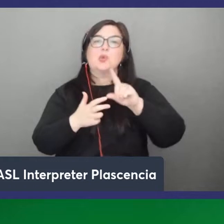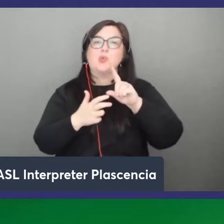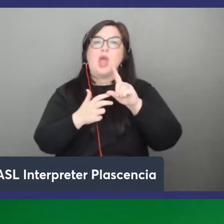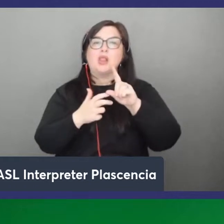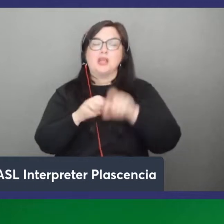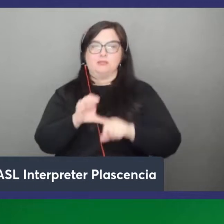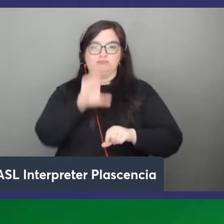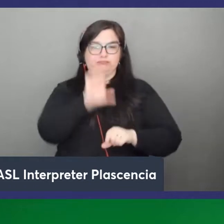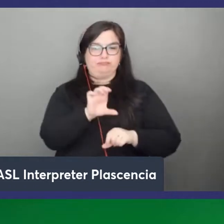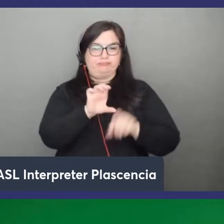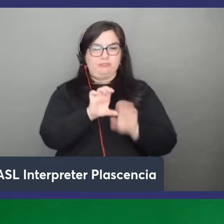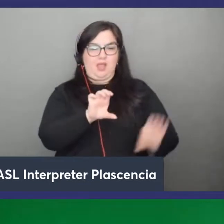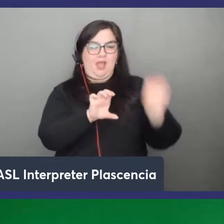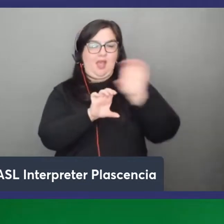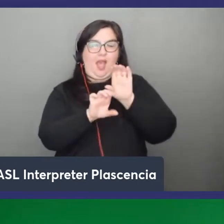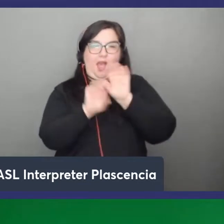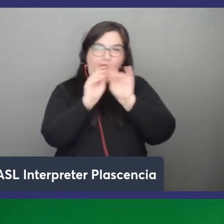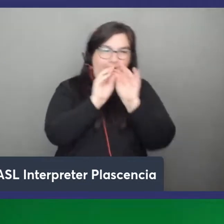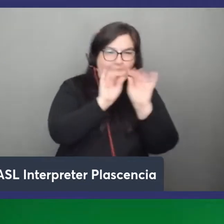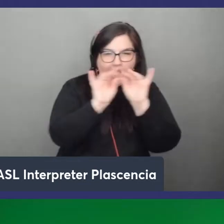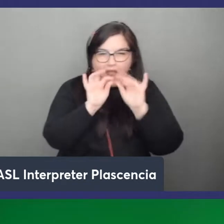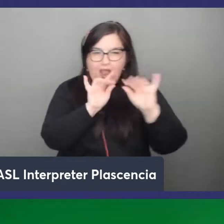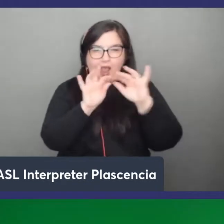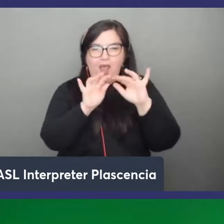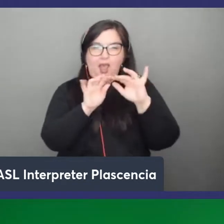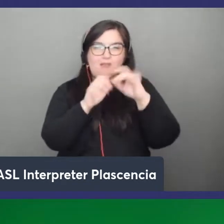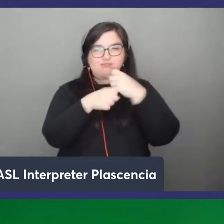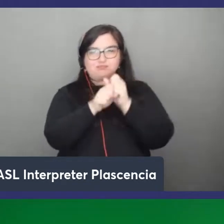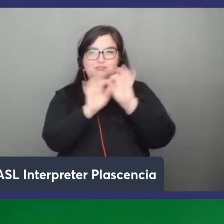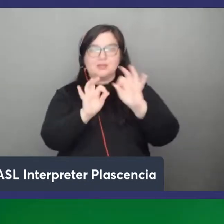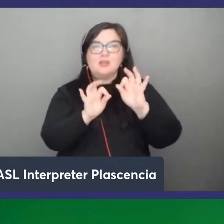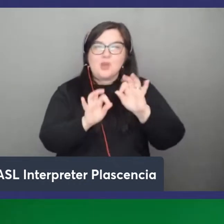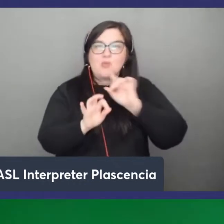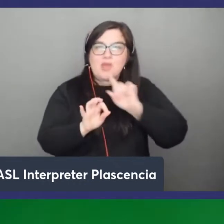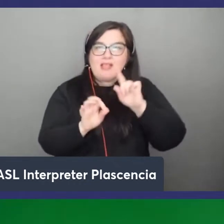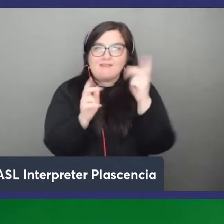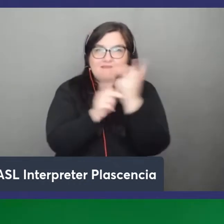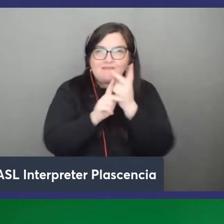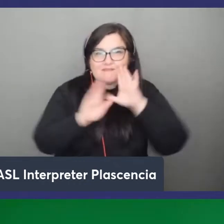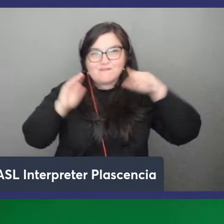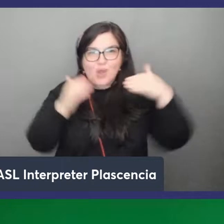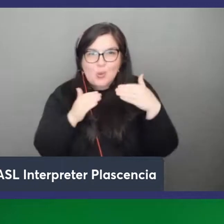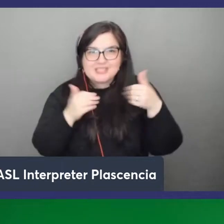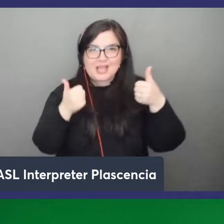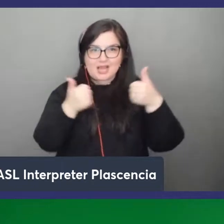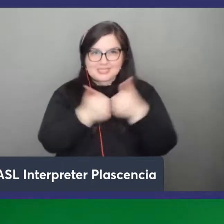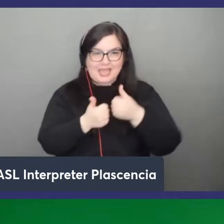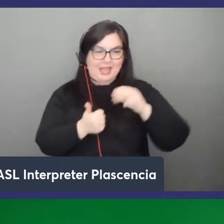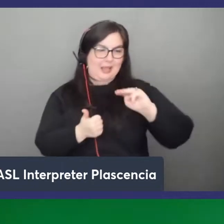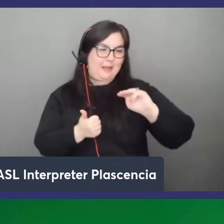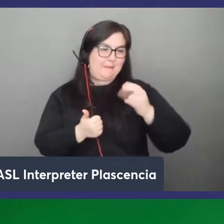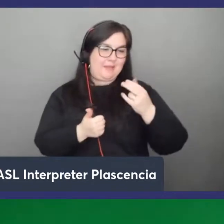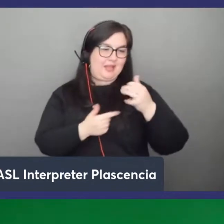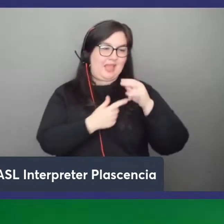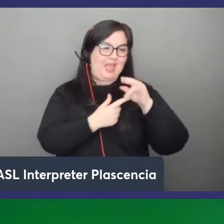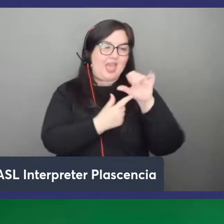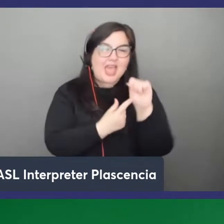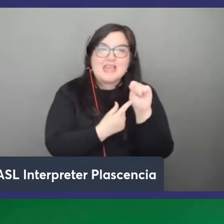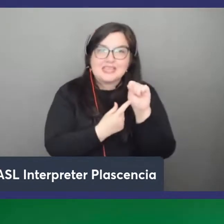So they're actually worrying about the game mechanics, right? So that's one part of it. Game development in general